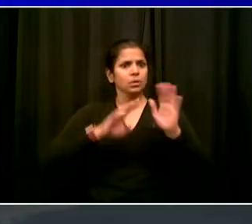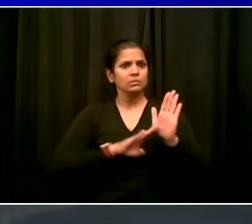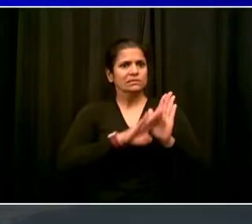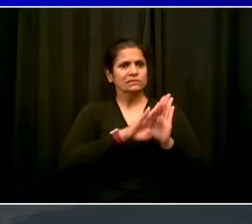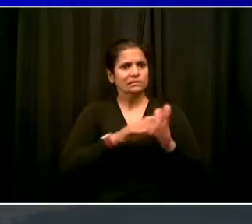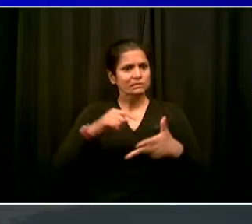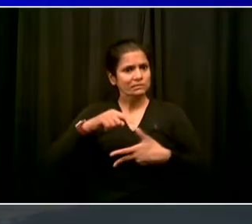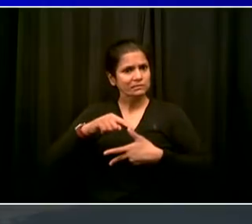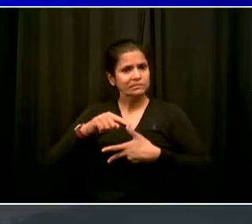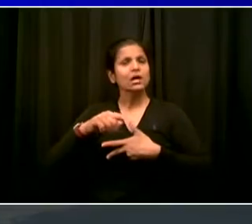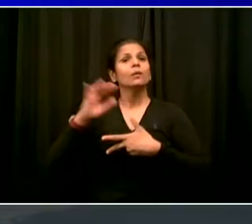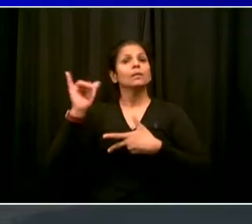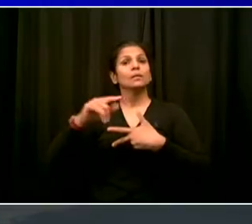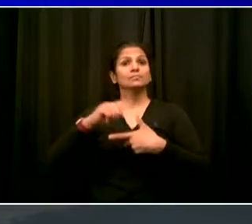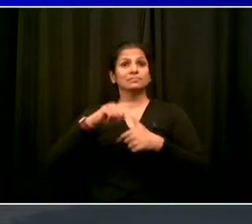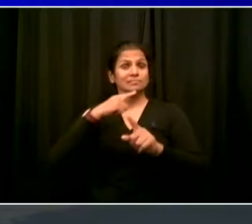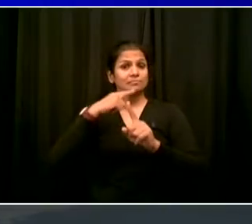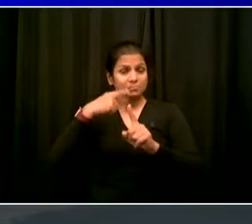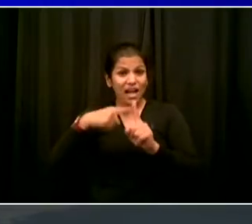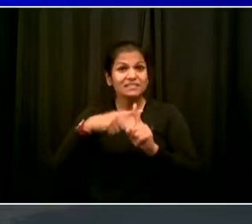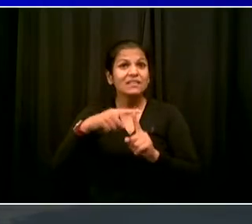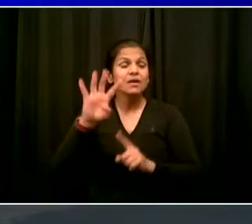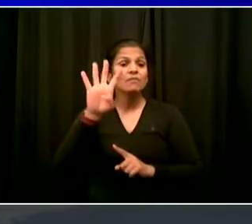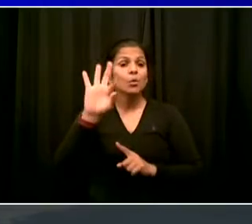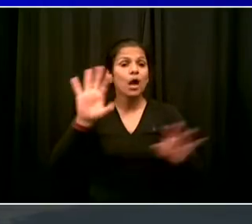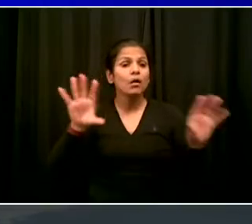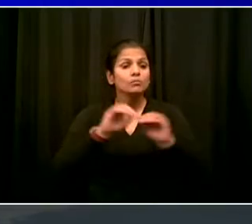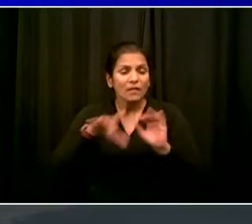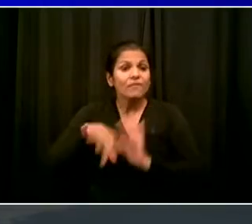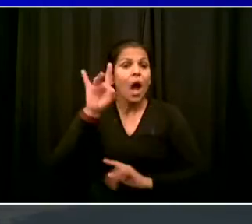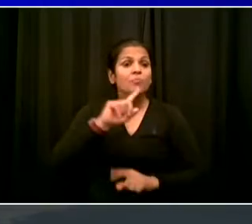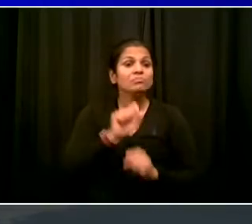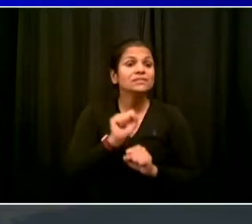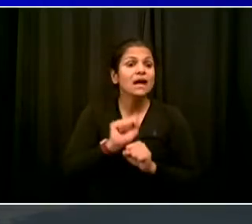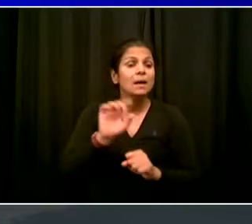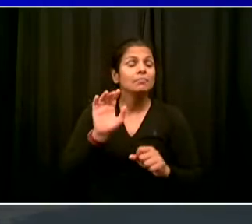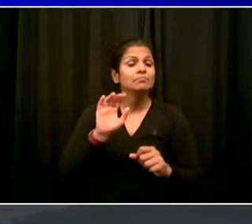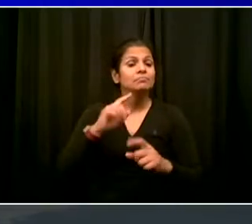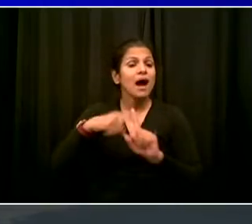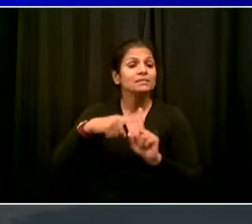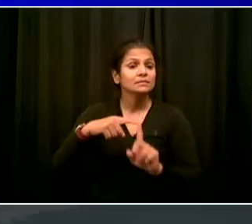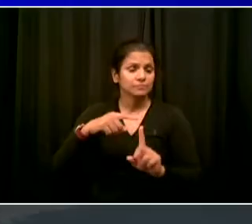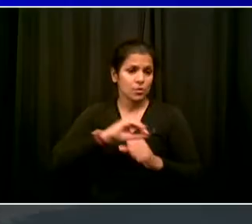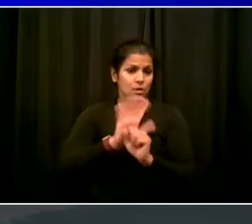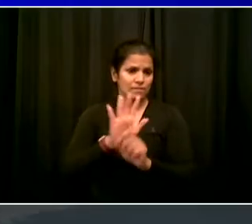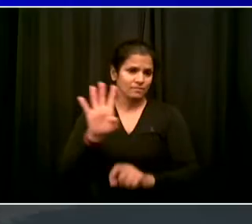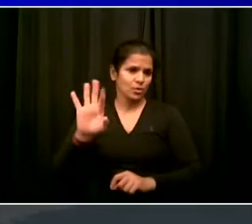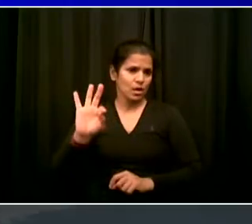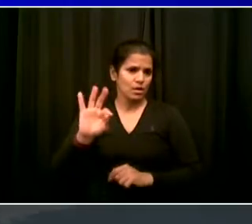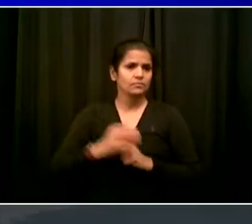COVID-19. TODAY'S REPORT, 174 PATIENTS THAT WE SEE, A SERIOUS INCREASE THTHREE,,CO NNIRFMED POSITIVITY